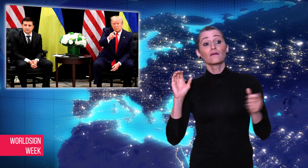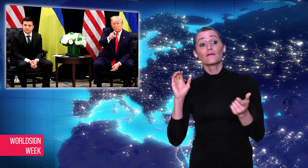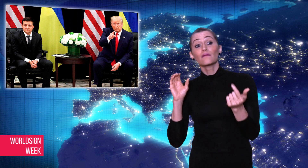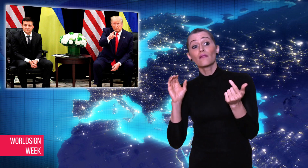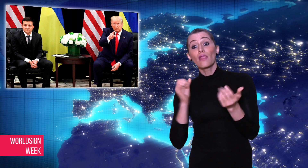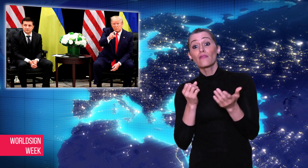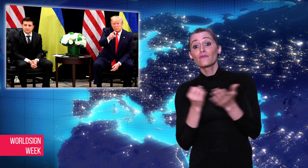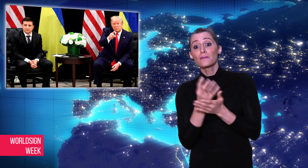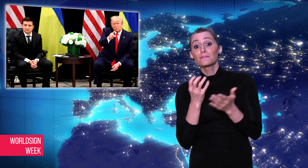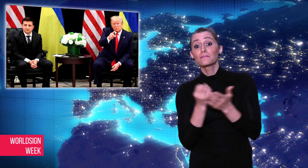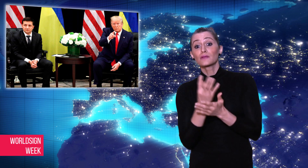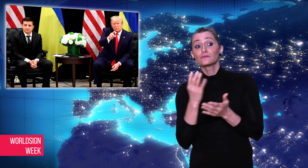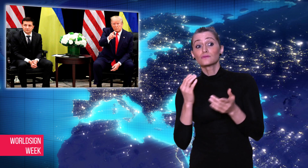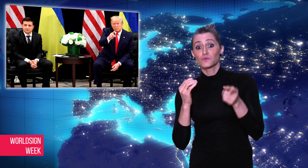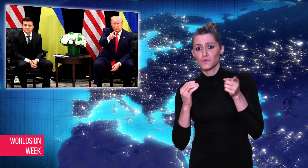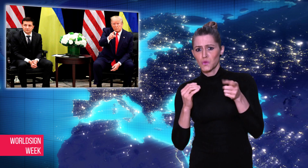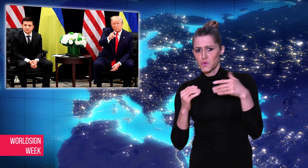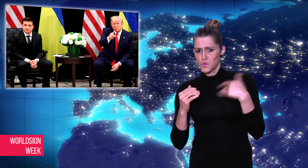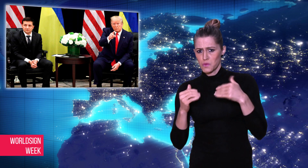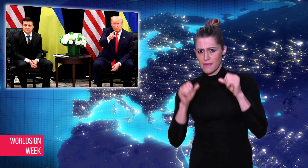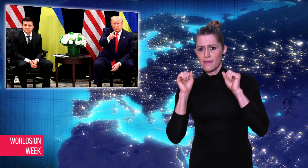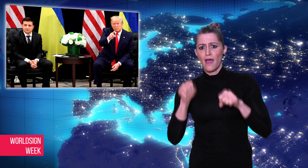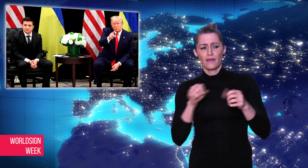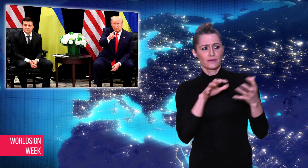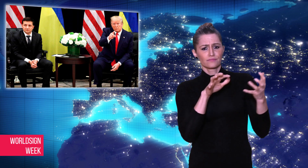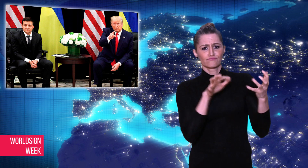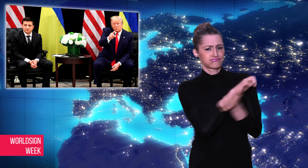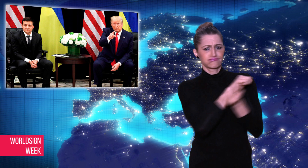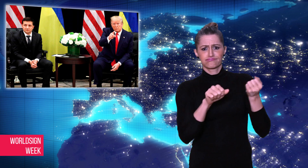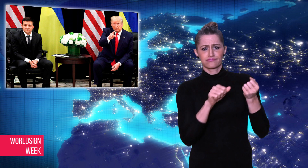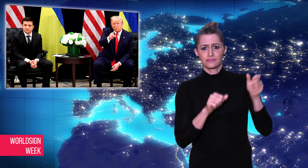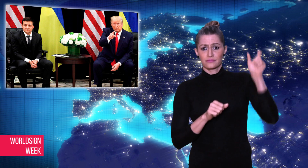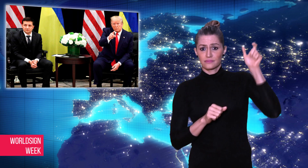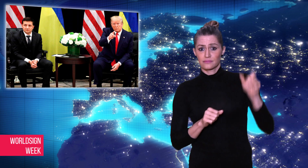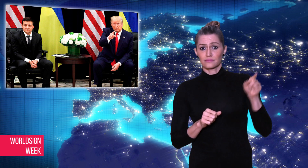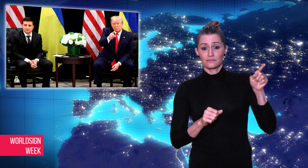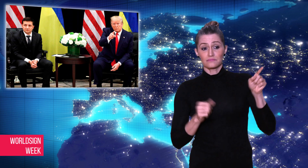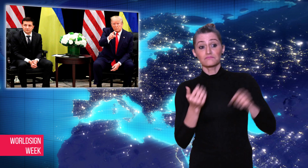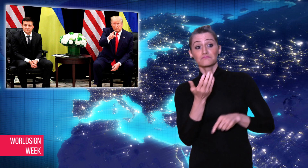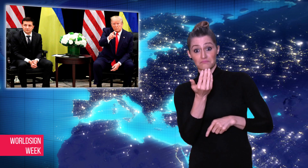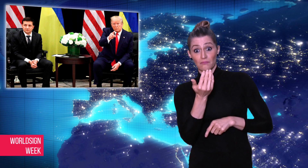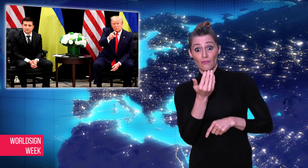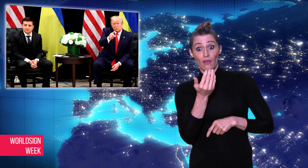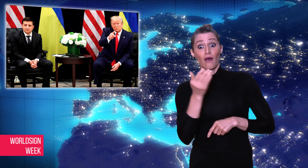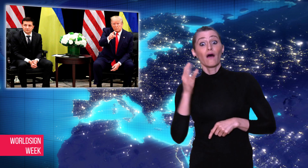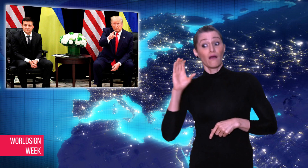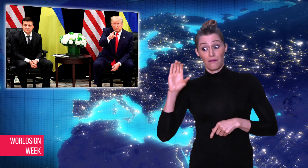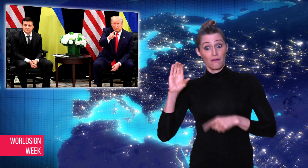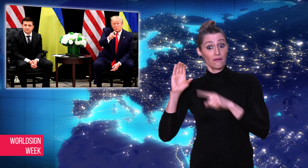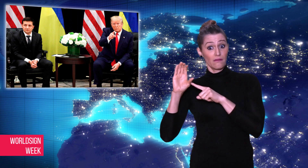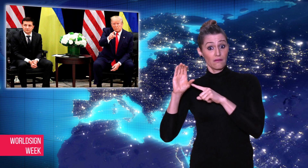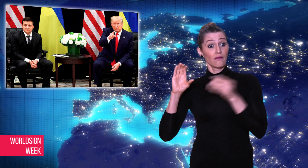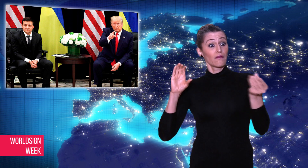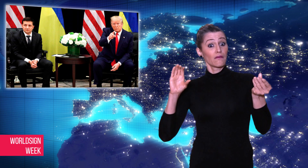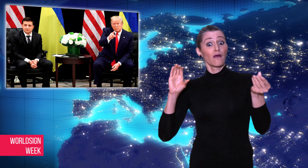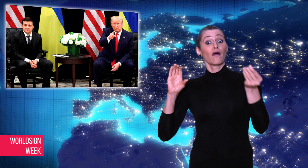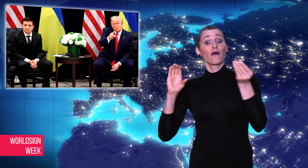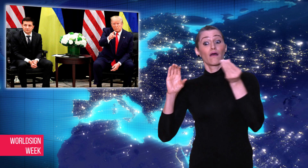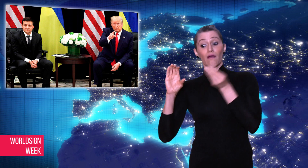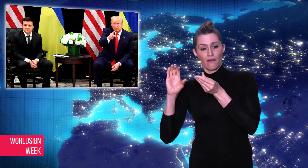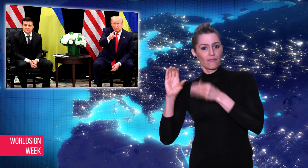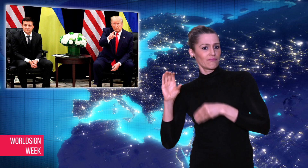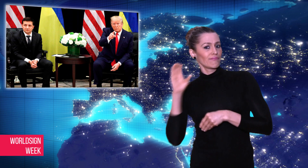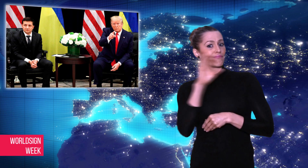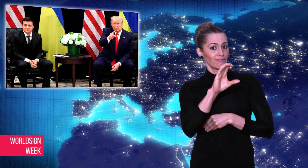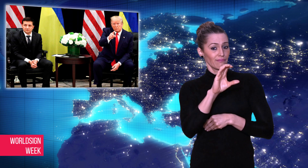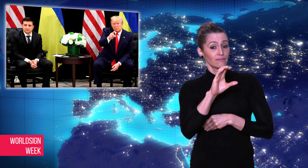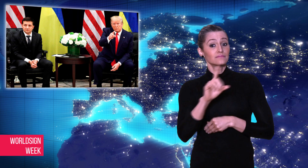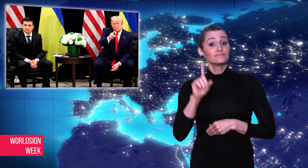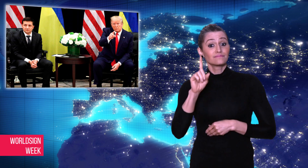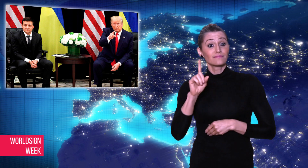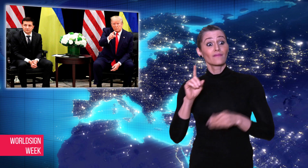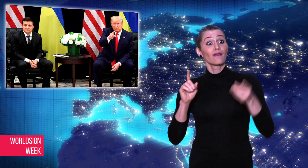provide damaging information on Joe Biden to